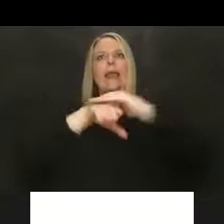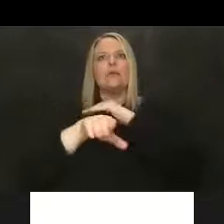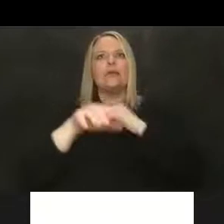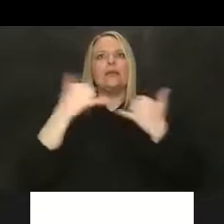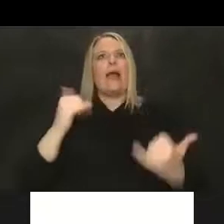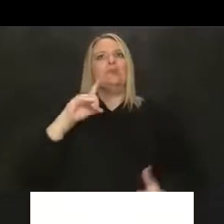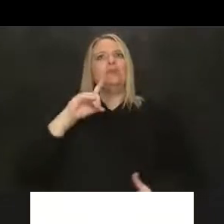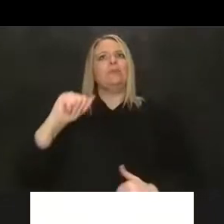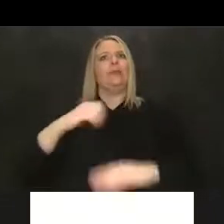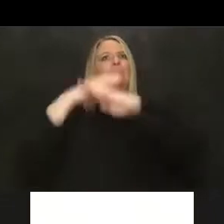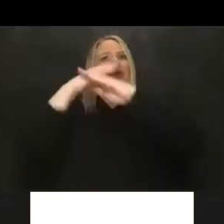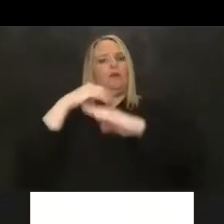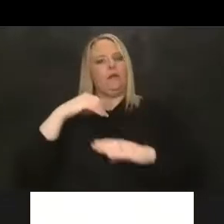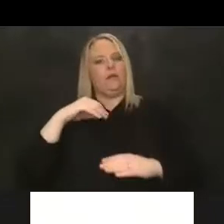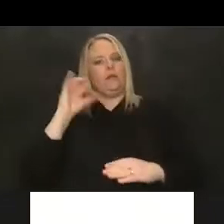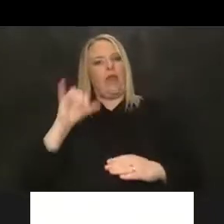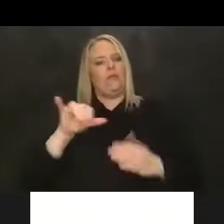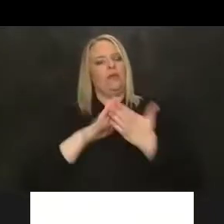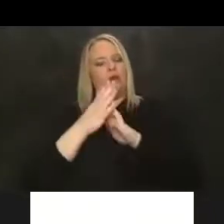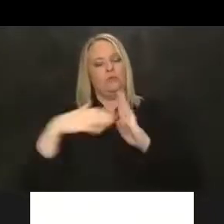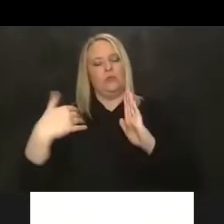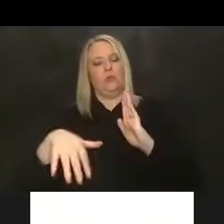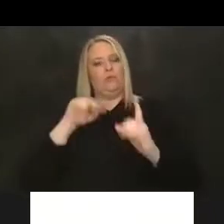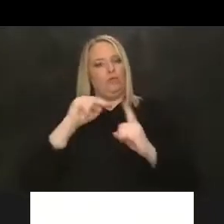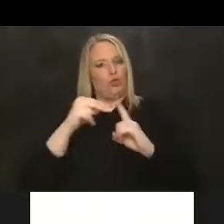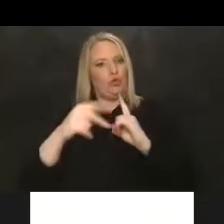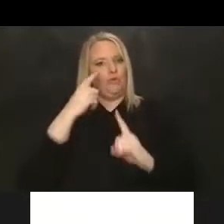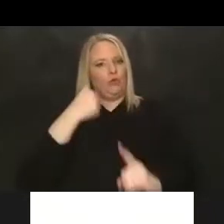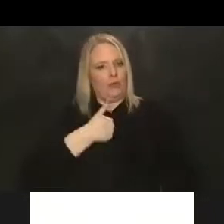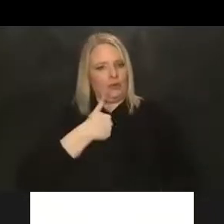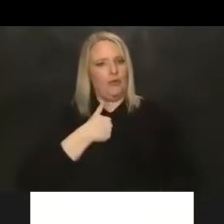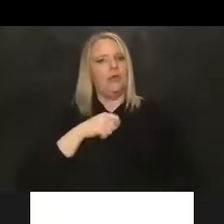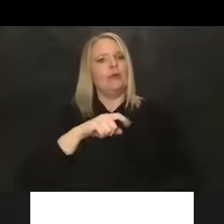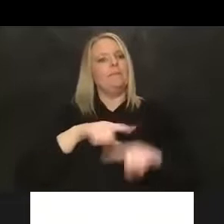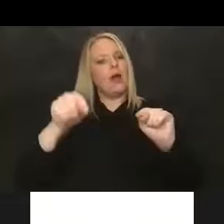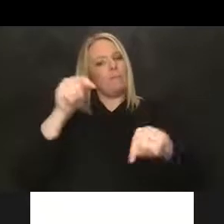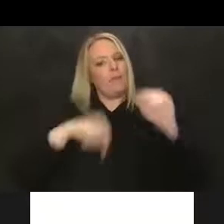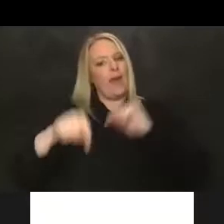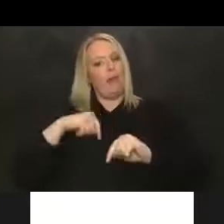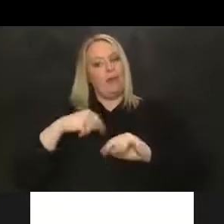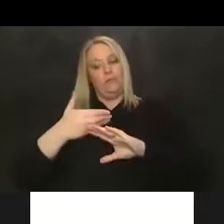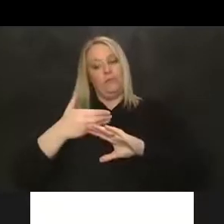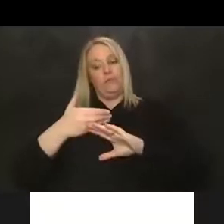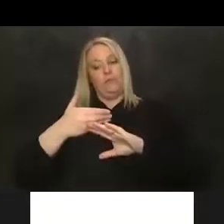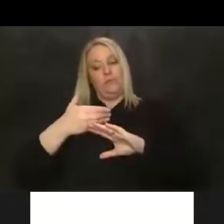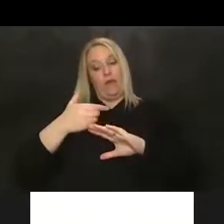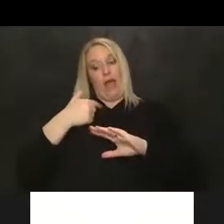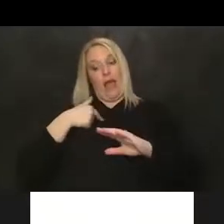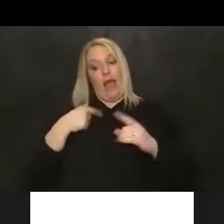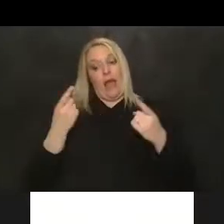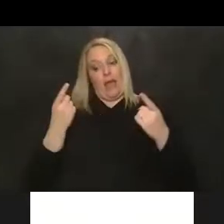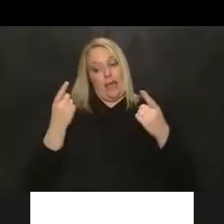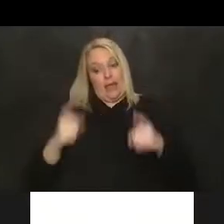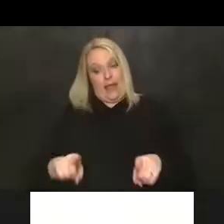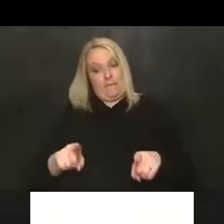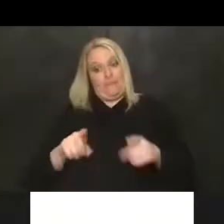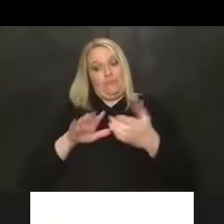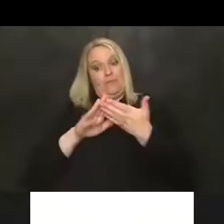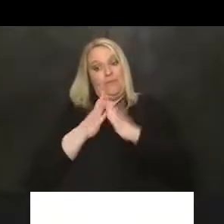like, this really radical frame for me, but to back it up, not until I became disabled and joined